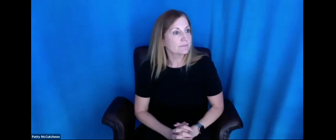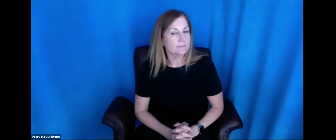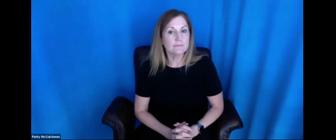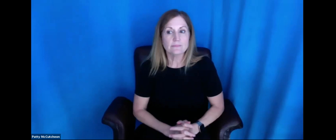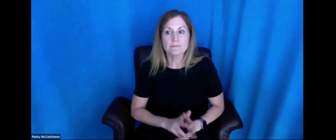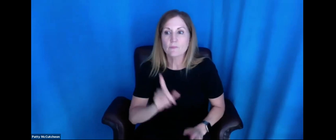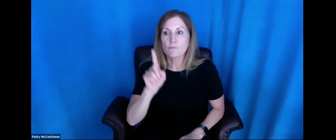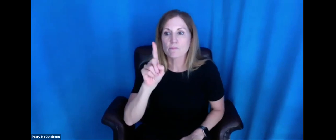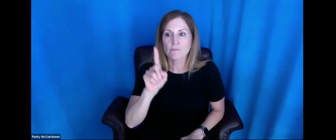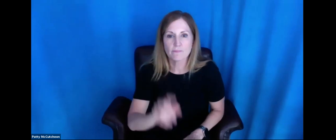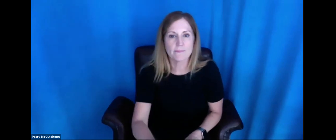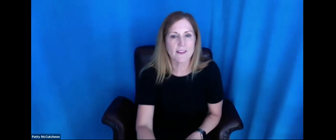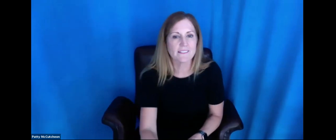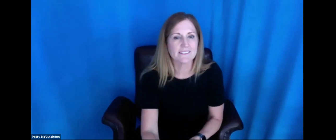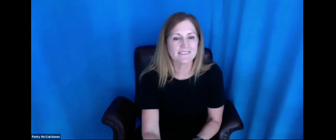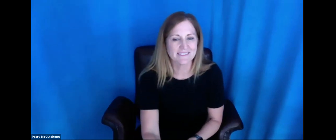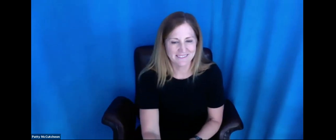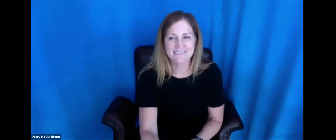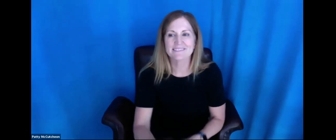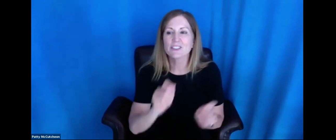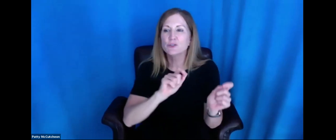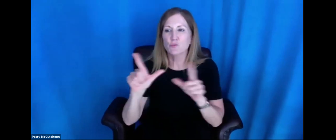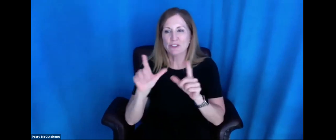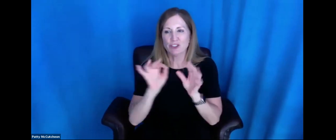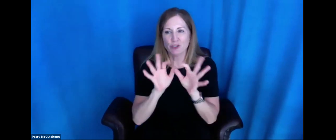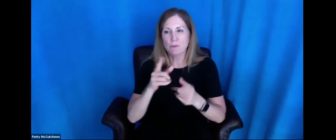Emily, hold on a second.